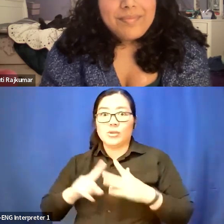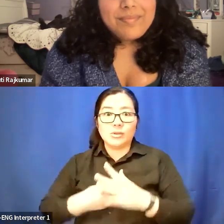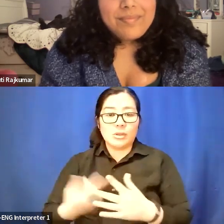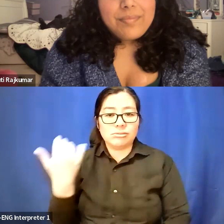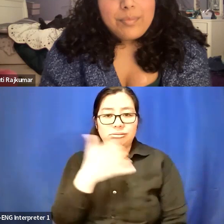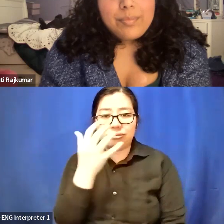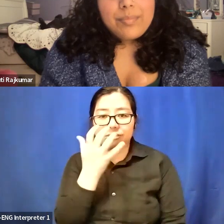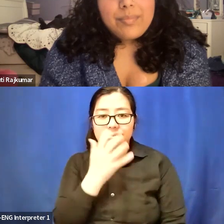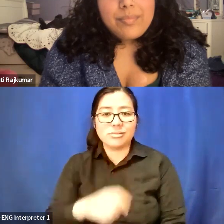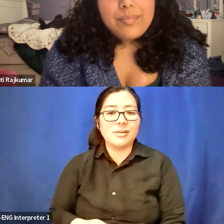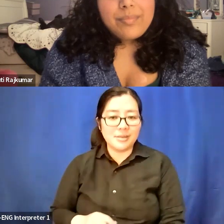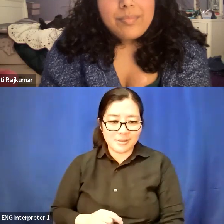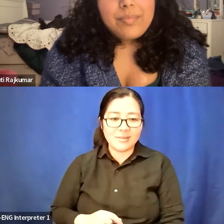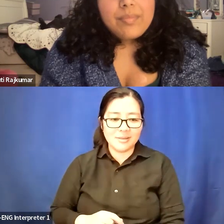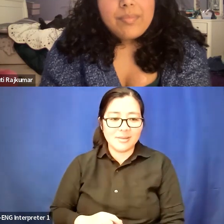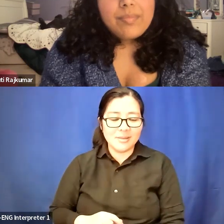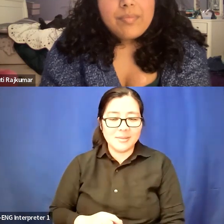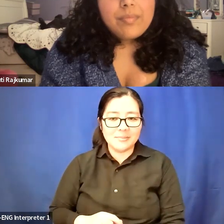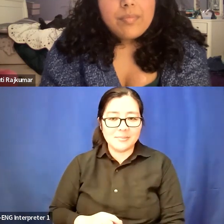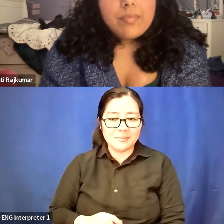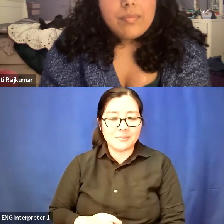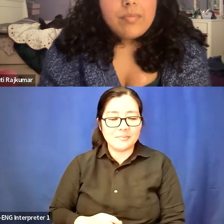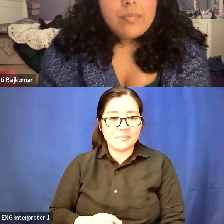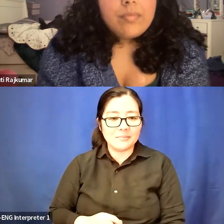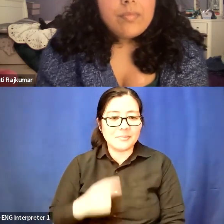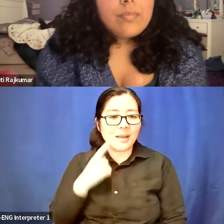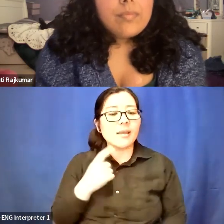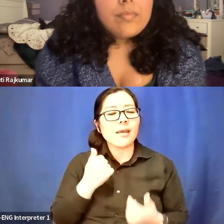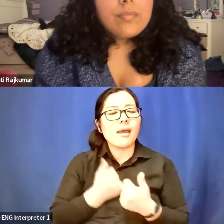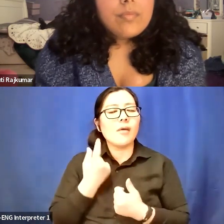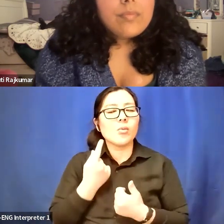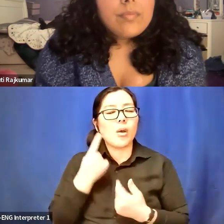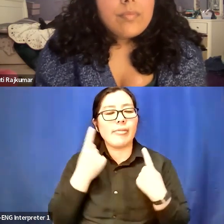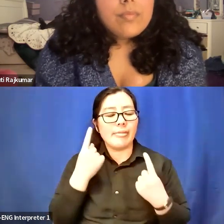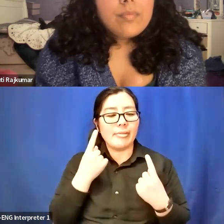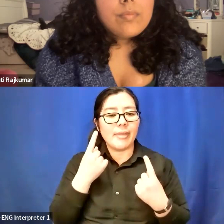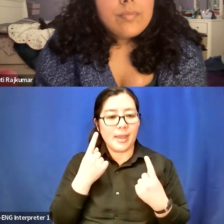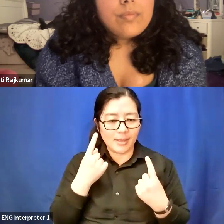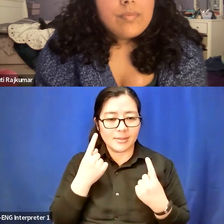So I think that like everyone thinks that because Harvard gets so many endowments every year